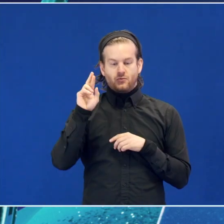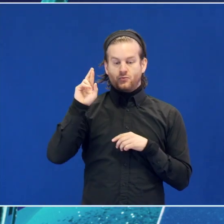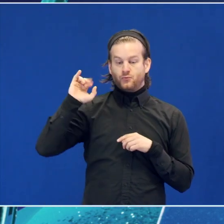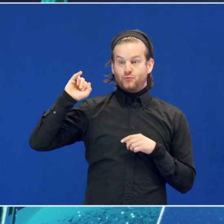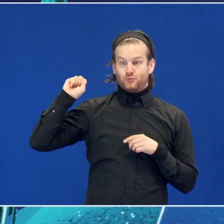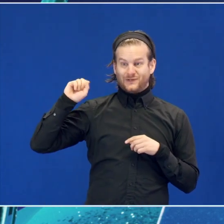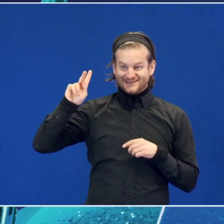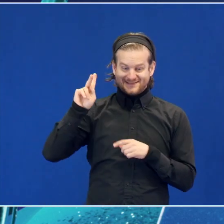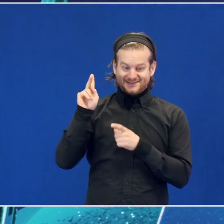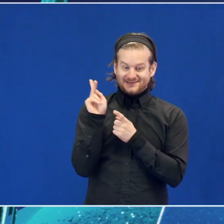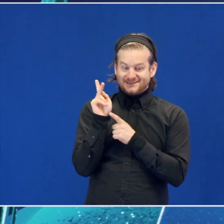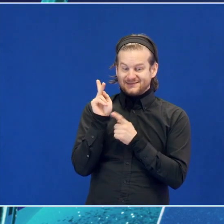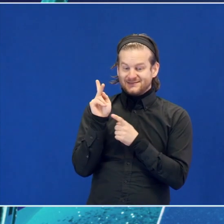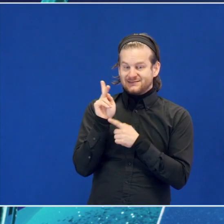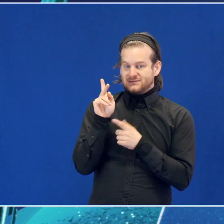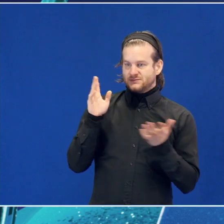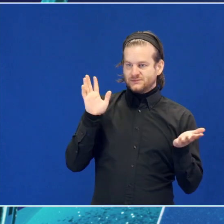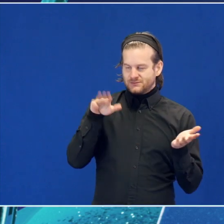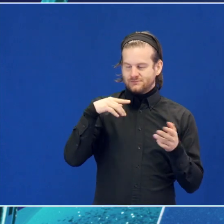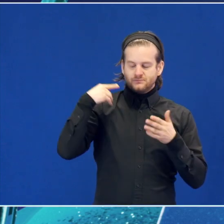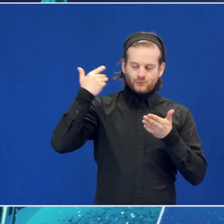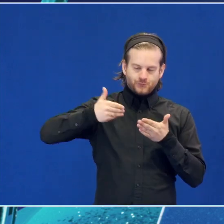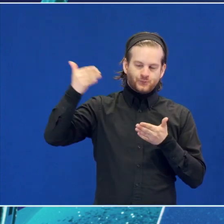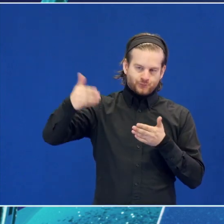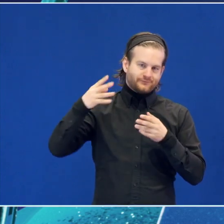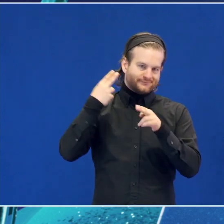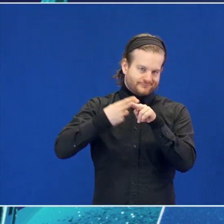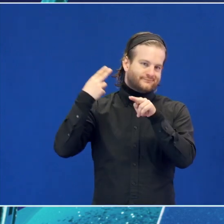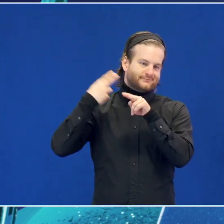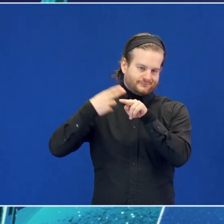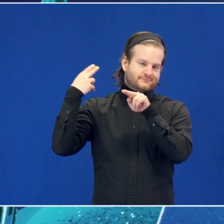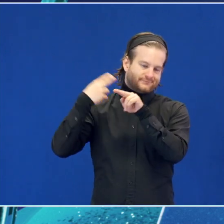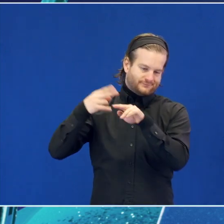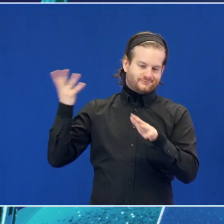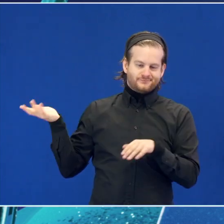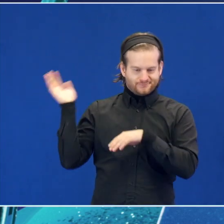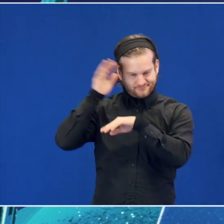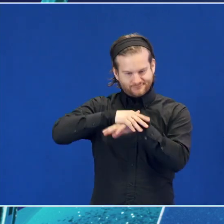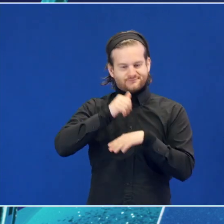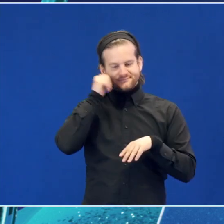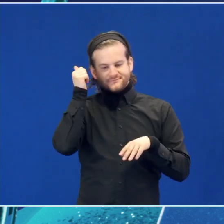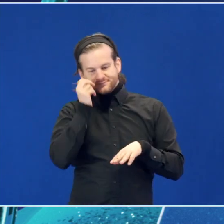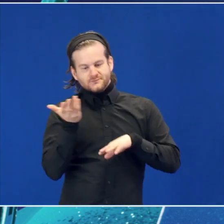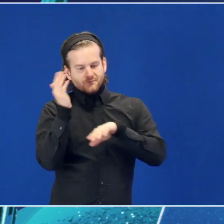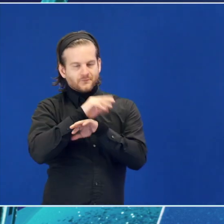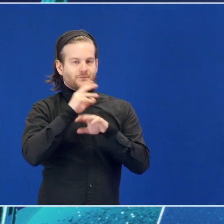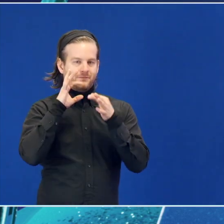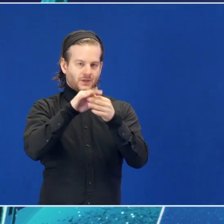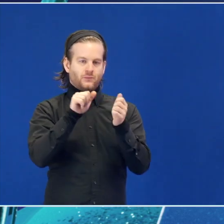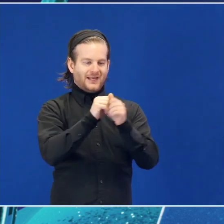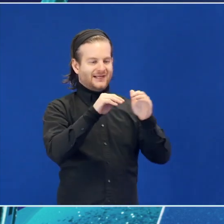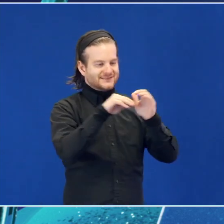We're kind of sitting here, for the most part, all of us care a lot about accessibility, we're also involved in our development teams